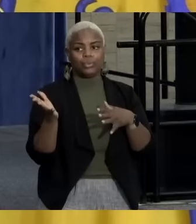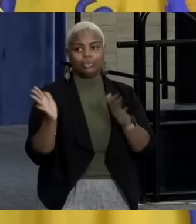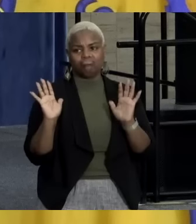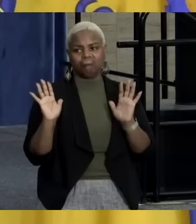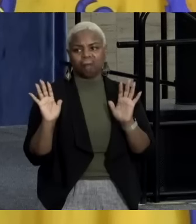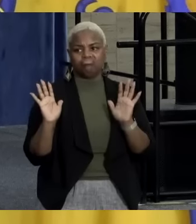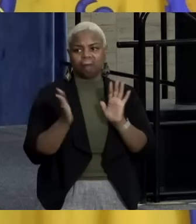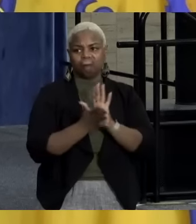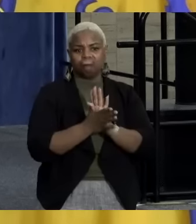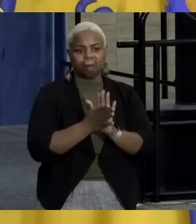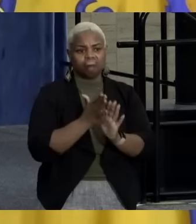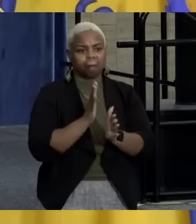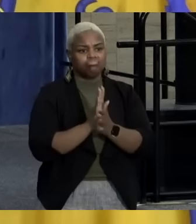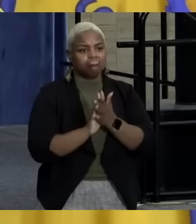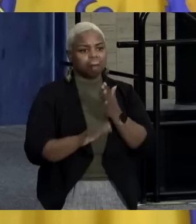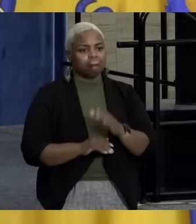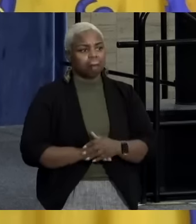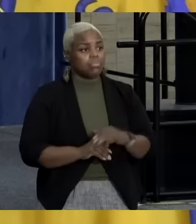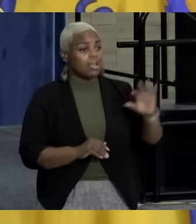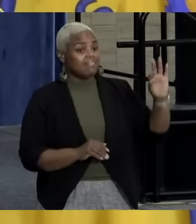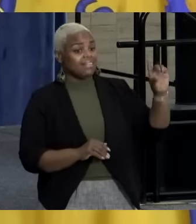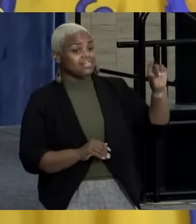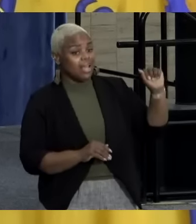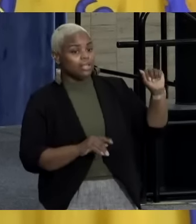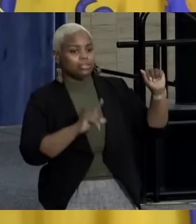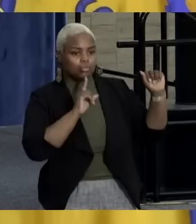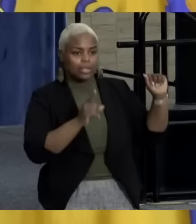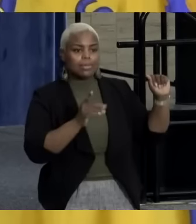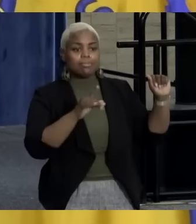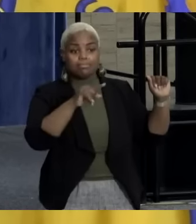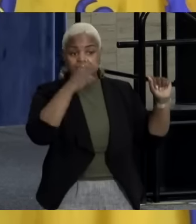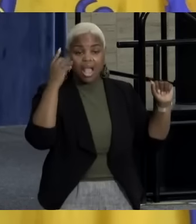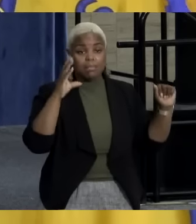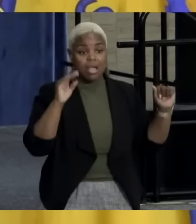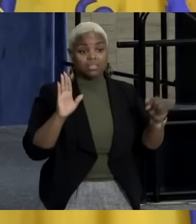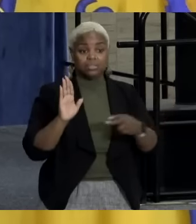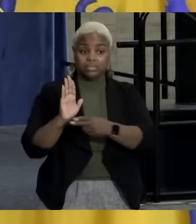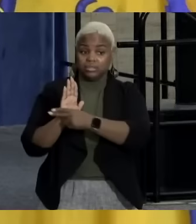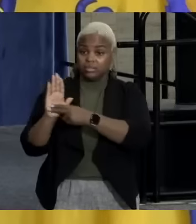The FDA is taking action to remove the black box warnings from estrogen-related products.